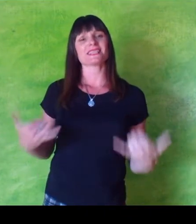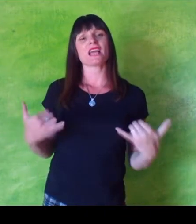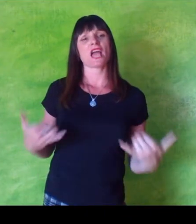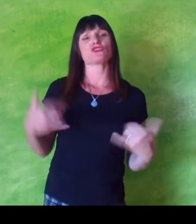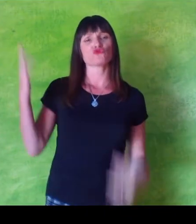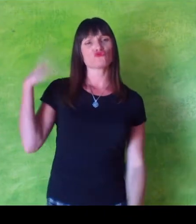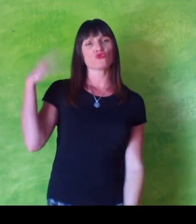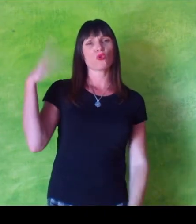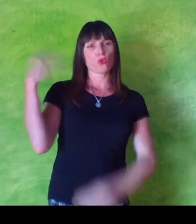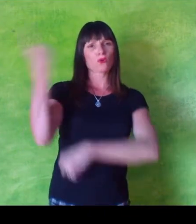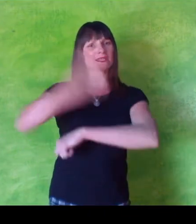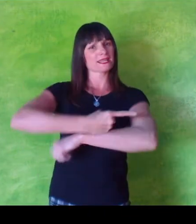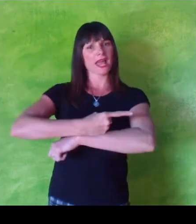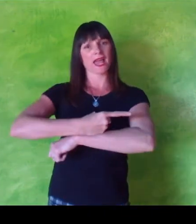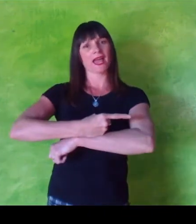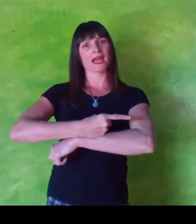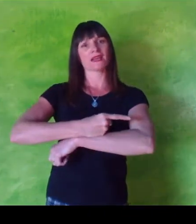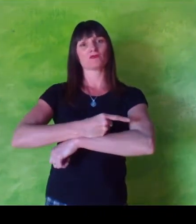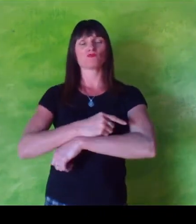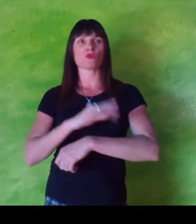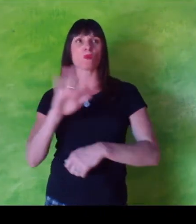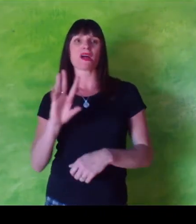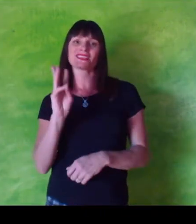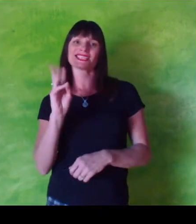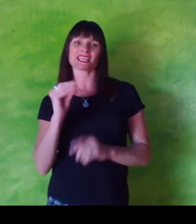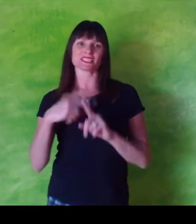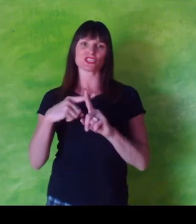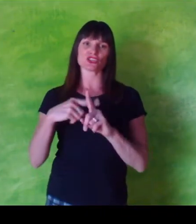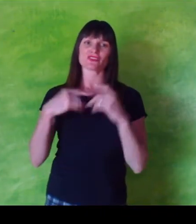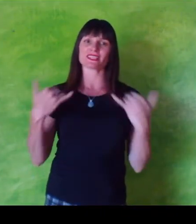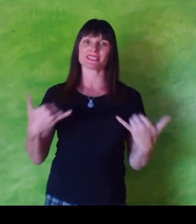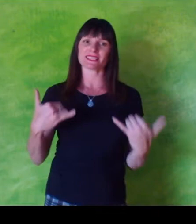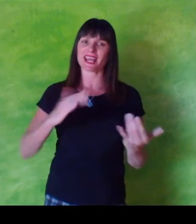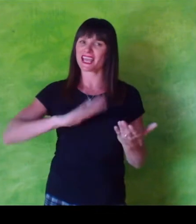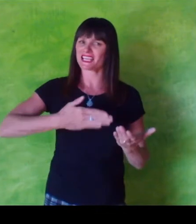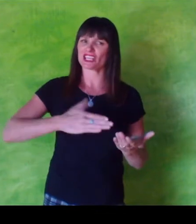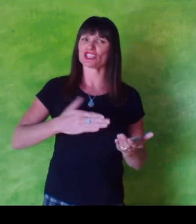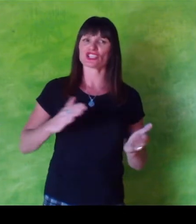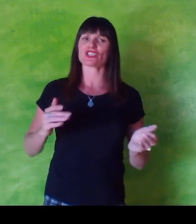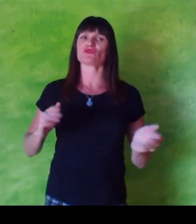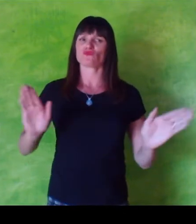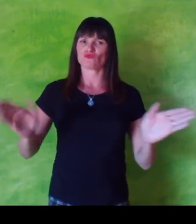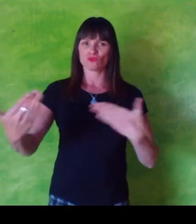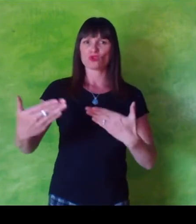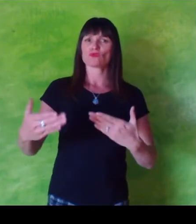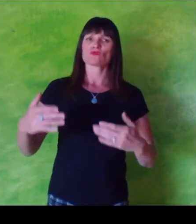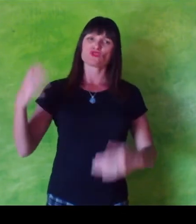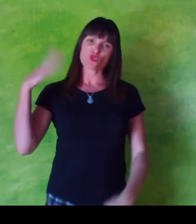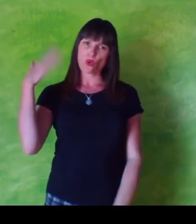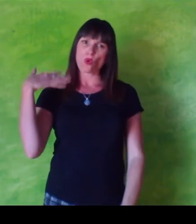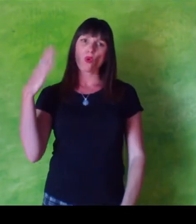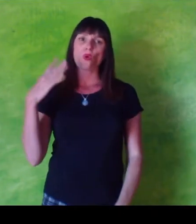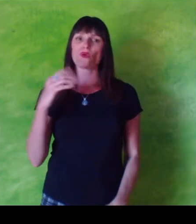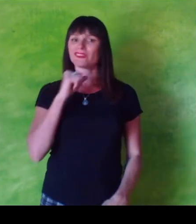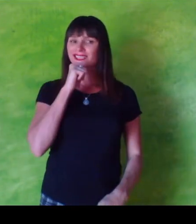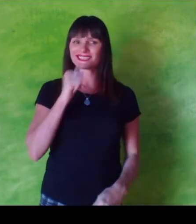cool this afternoon it's in the 60s so it wasn't rising very well so I put the whole dough ball in the oven